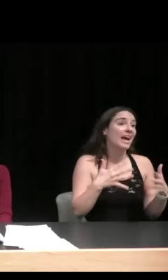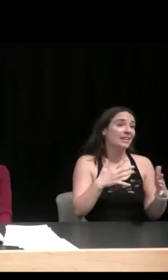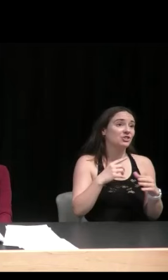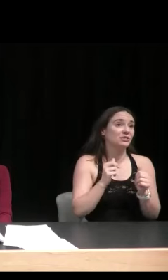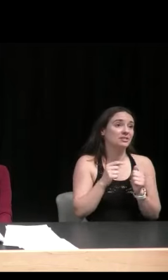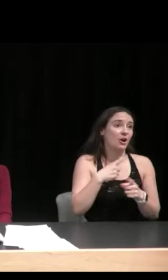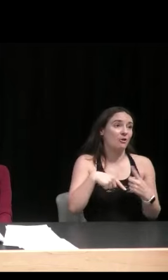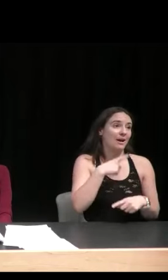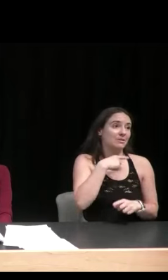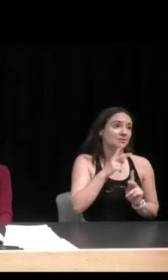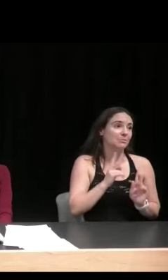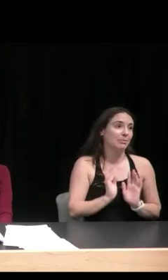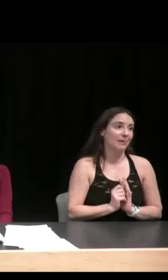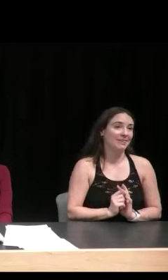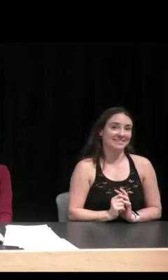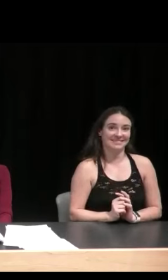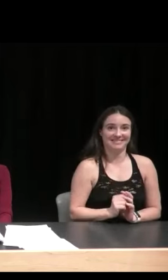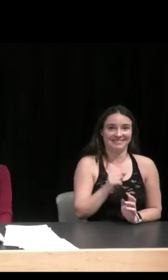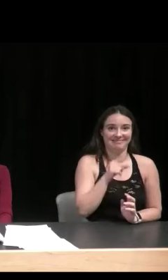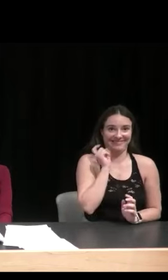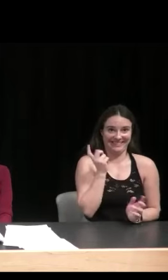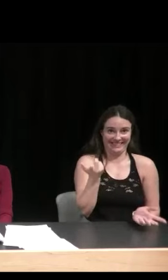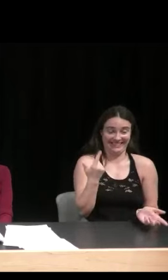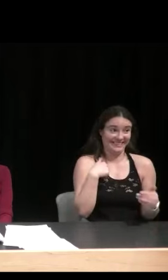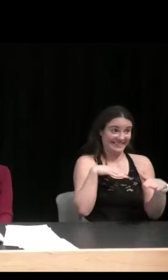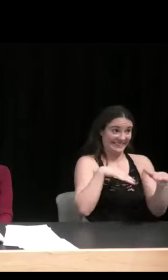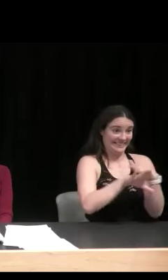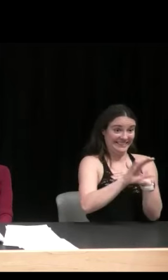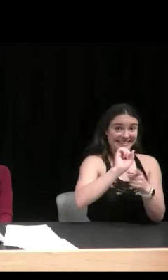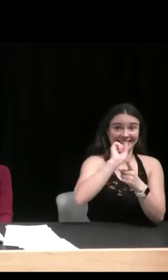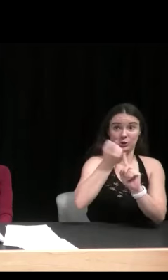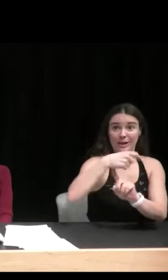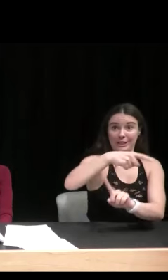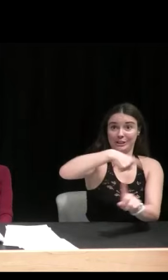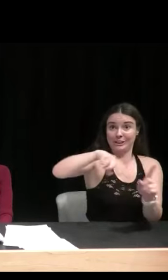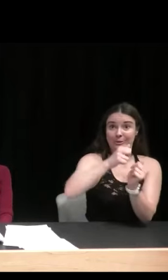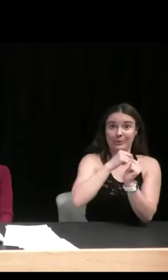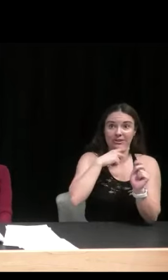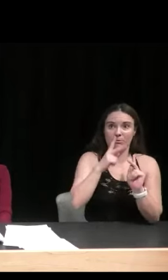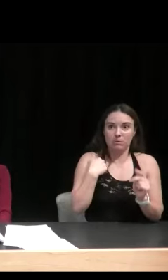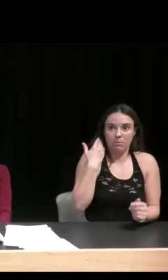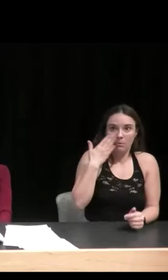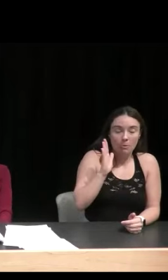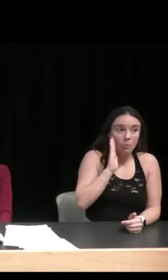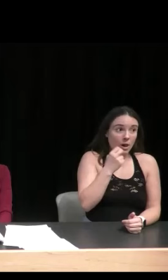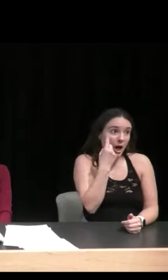can have um big consequences um and then a lot of uh hearing people give deaf people anxiety so